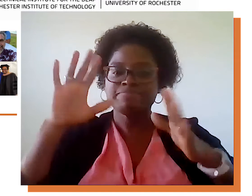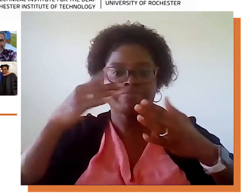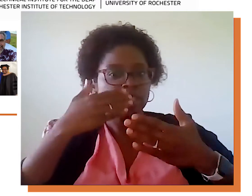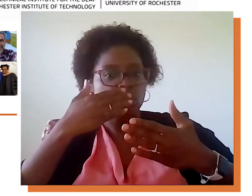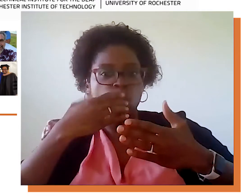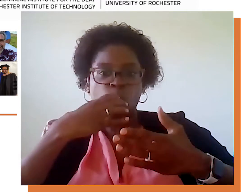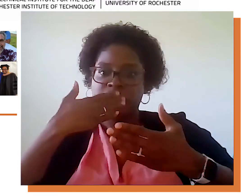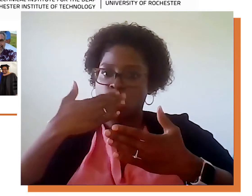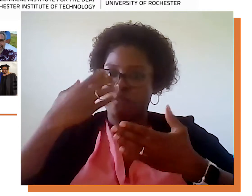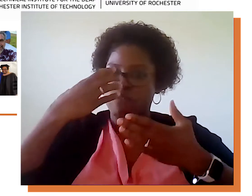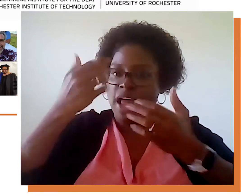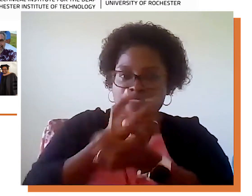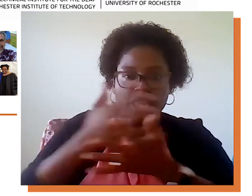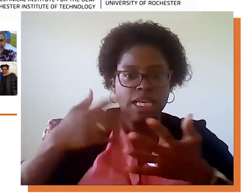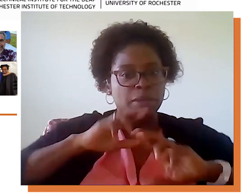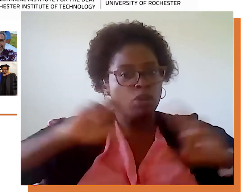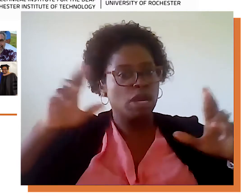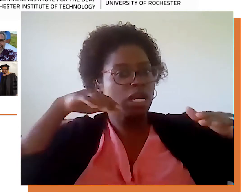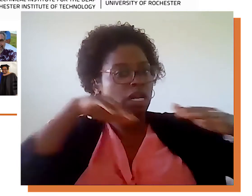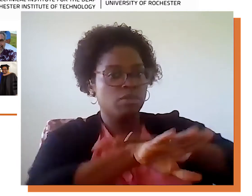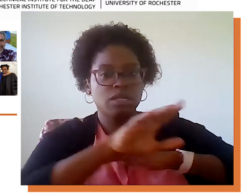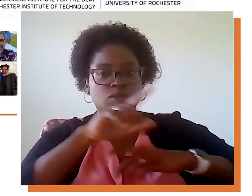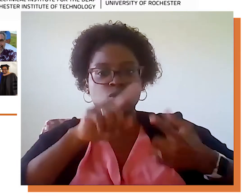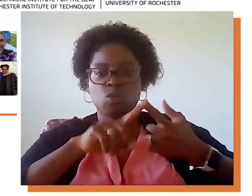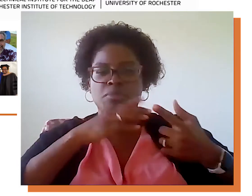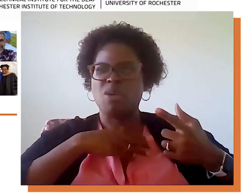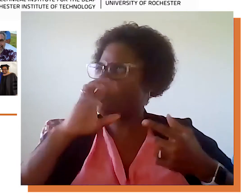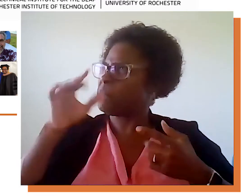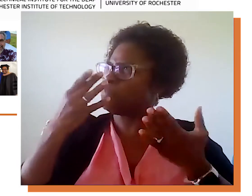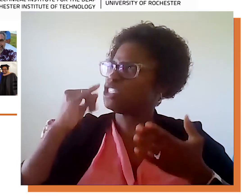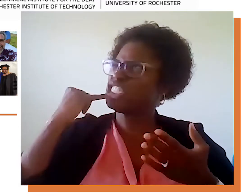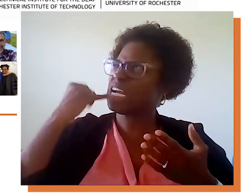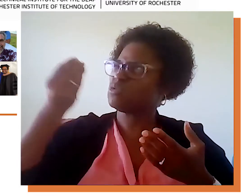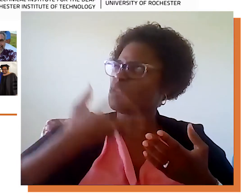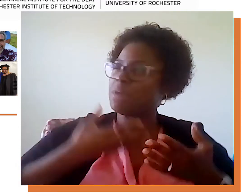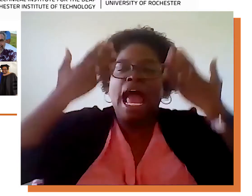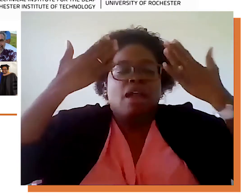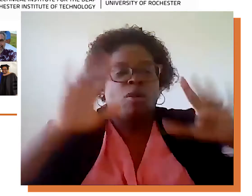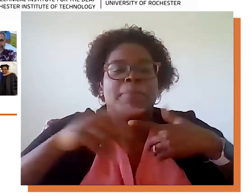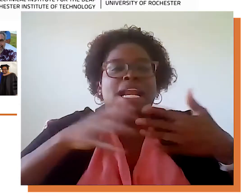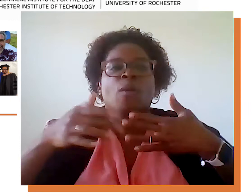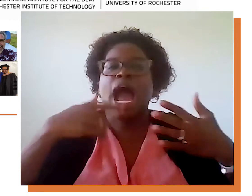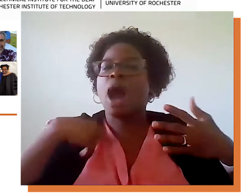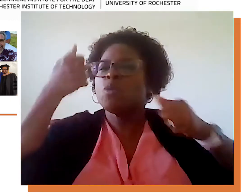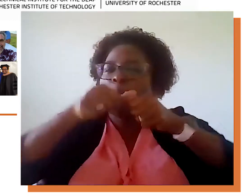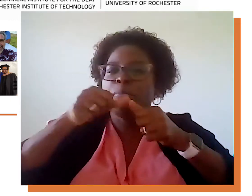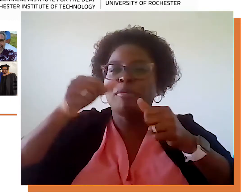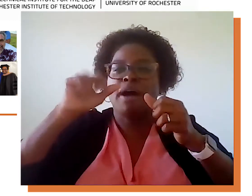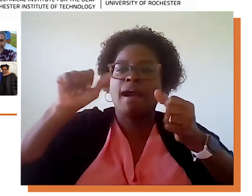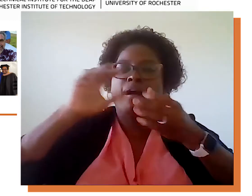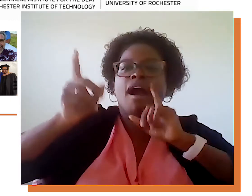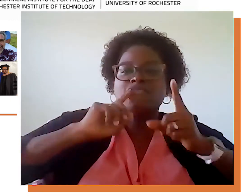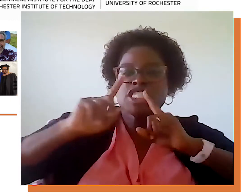Facetime in the morning, and I was ready to go in. Oh, I forget if it was... I had a conversation with Peter,